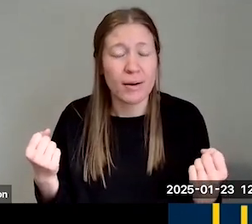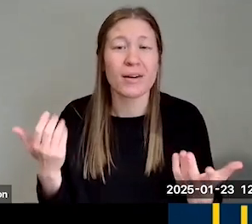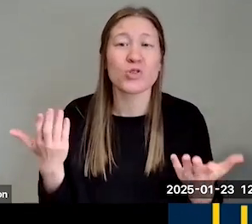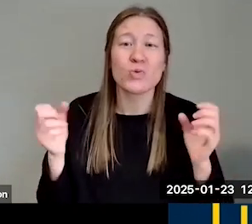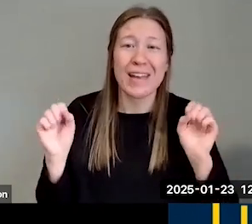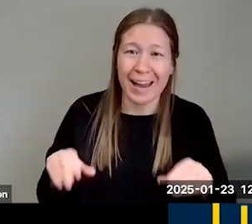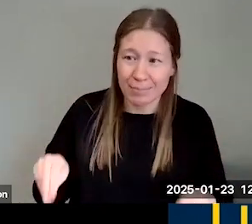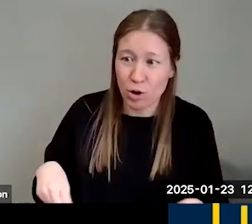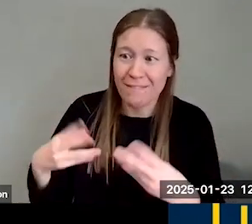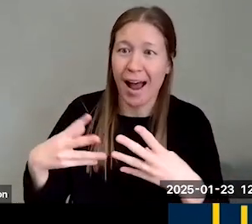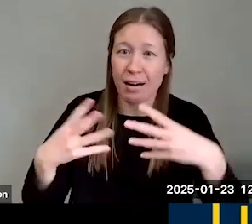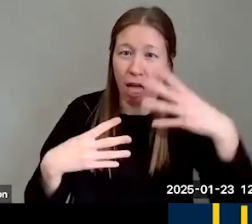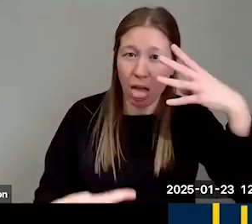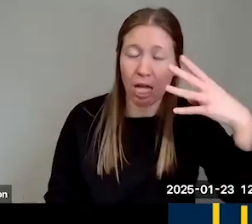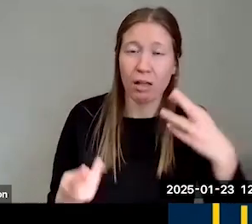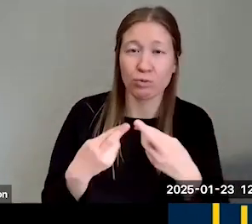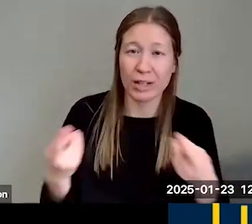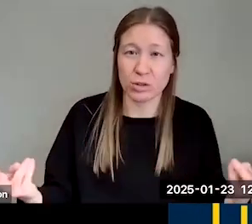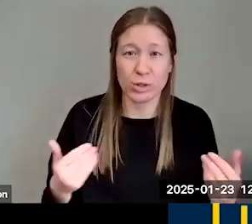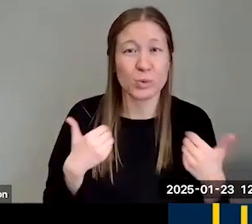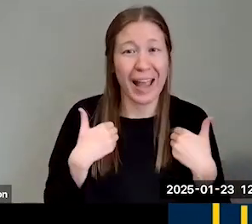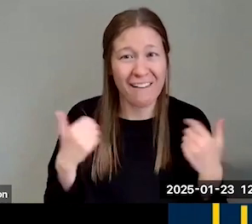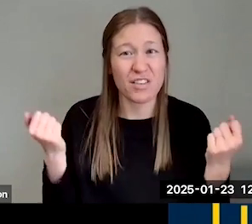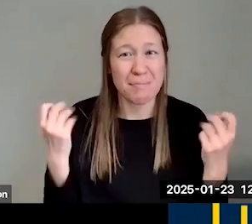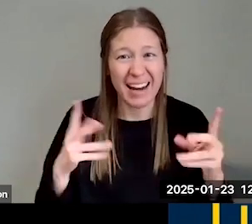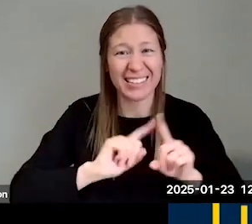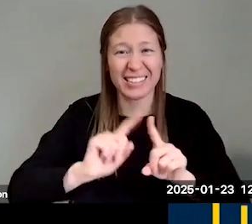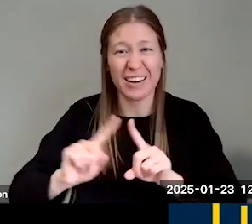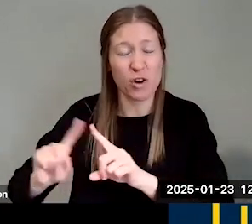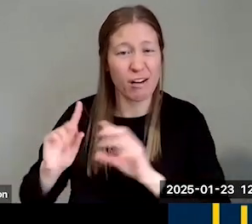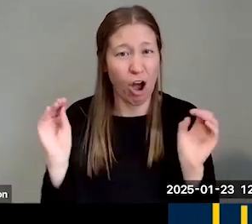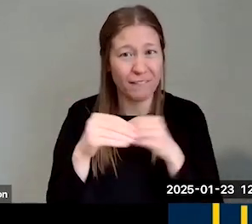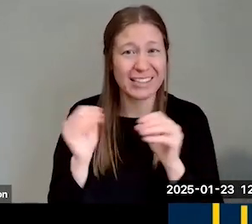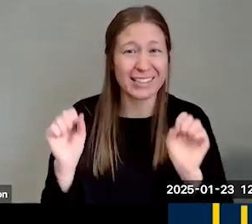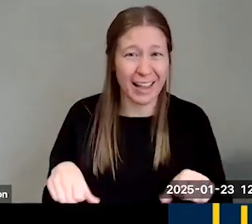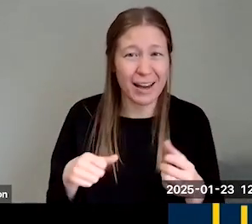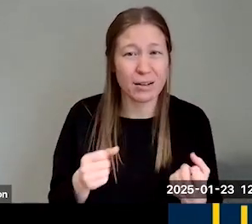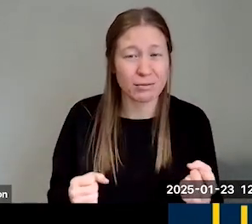We do have multiple offices that may provide support in different ways and depending